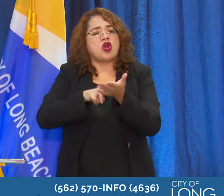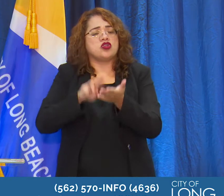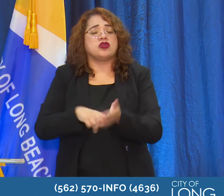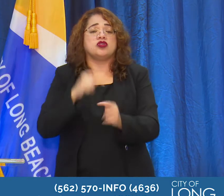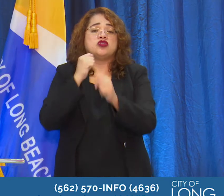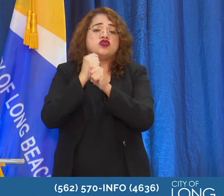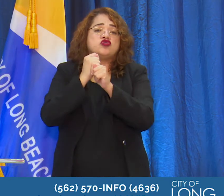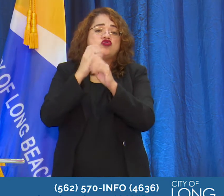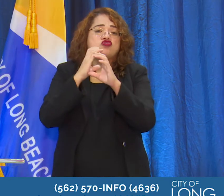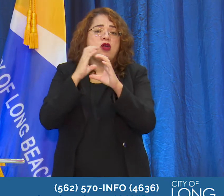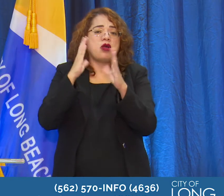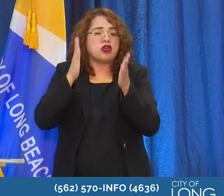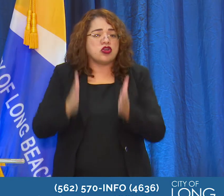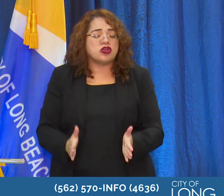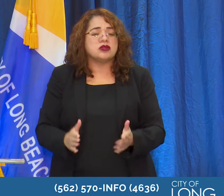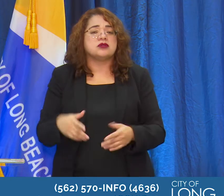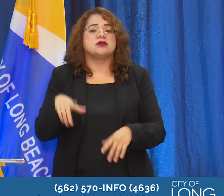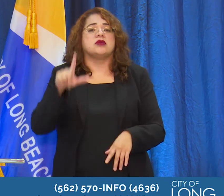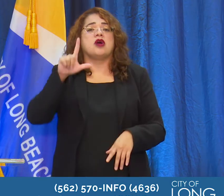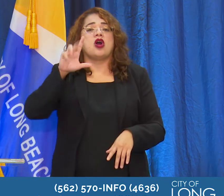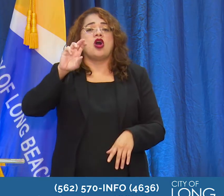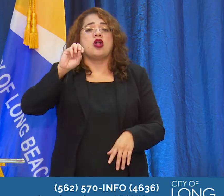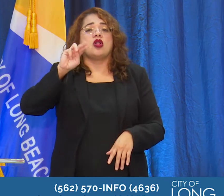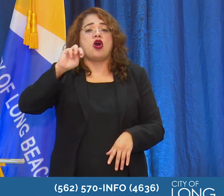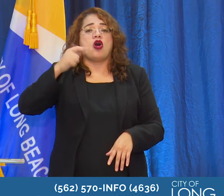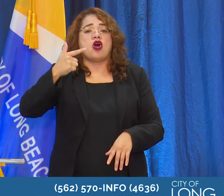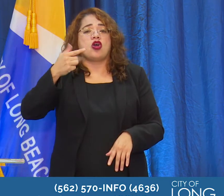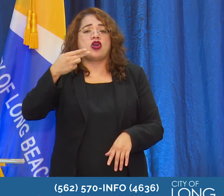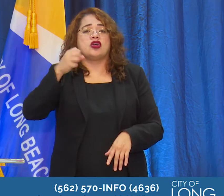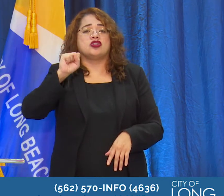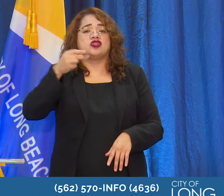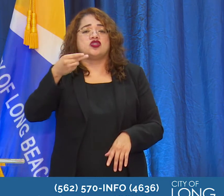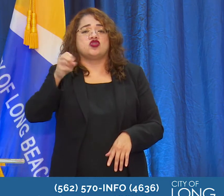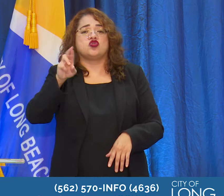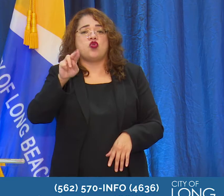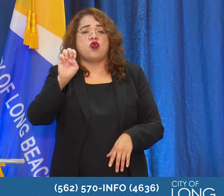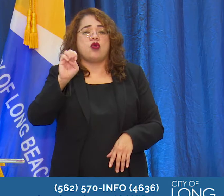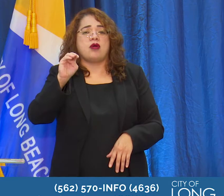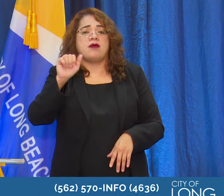port related personnel. Mobile testing also continues to be available